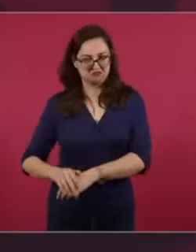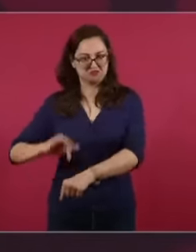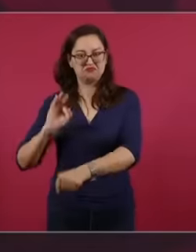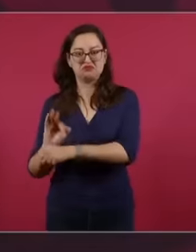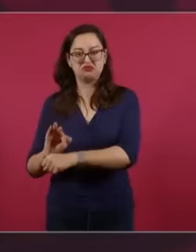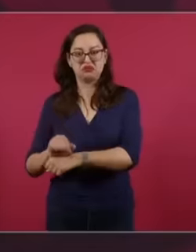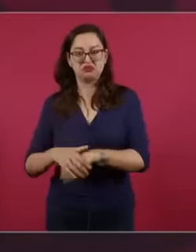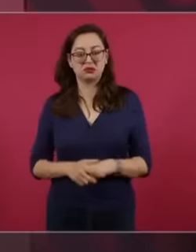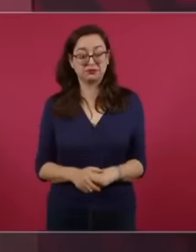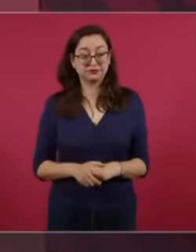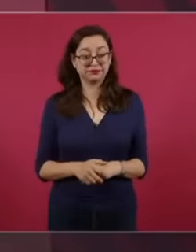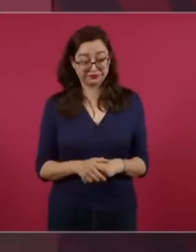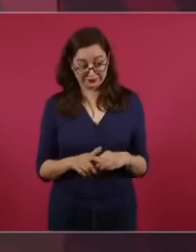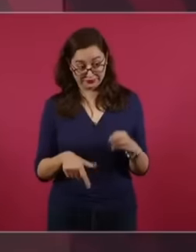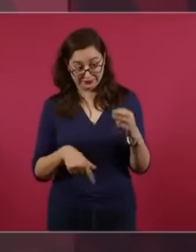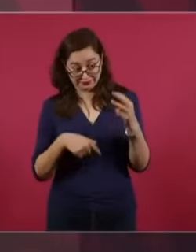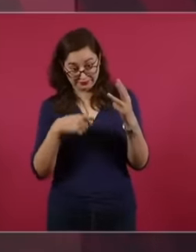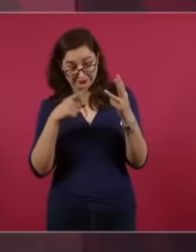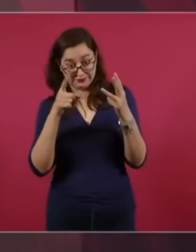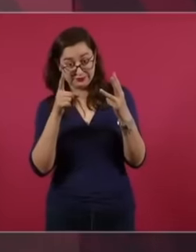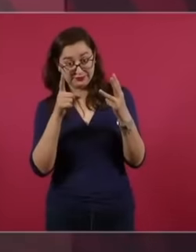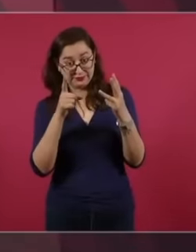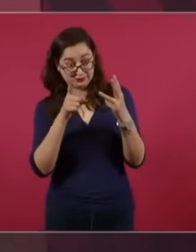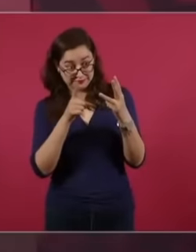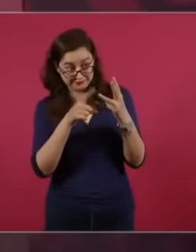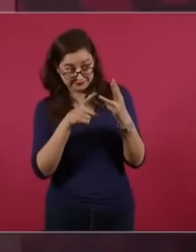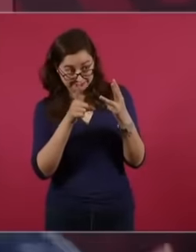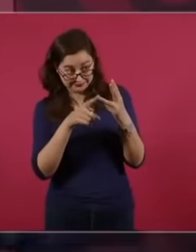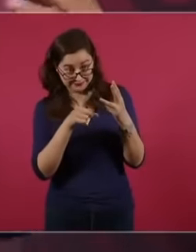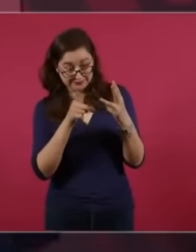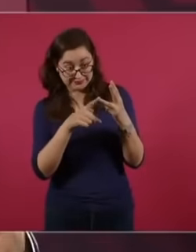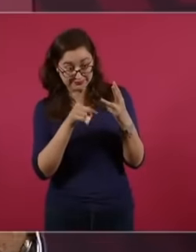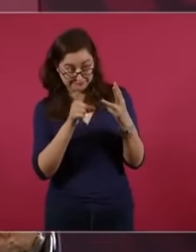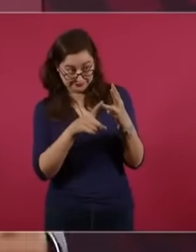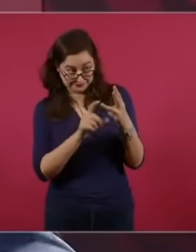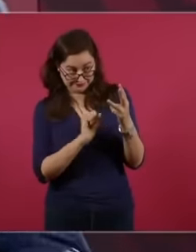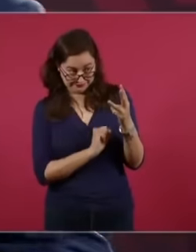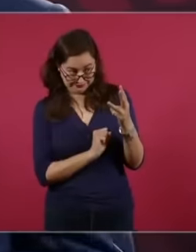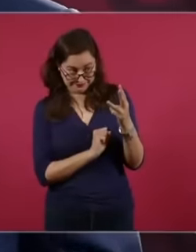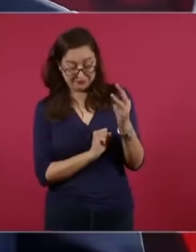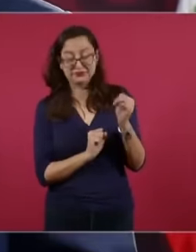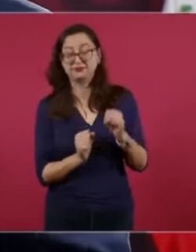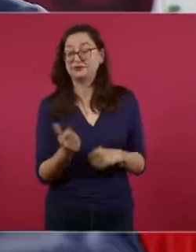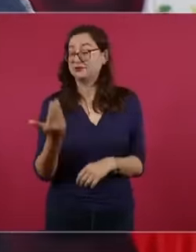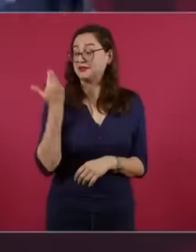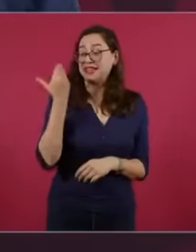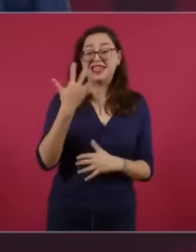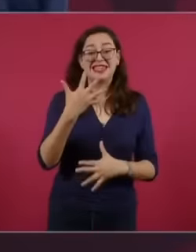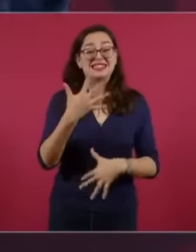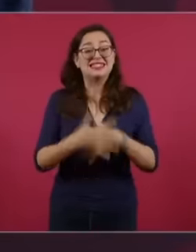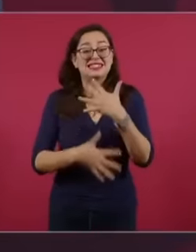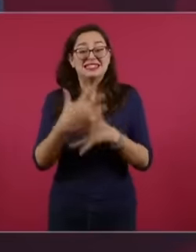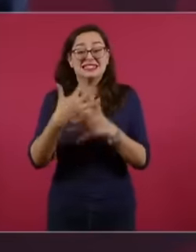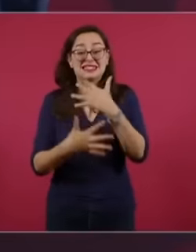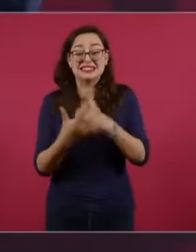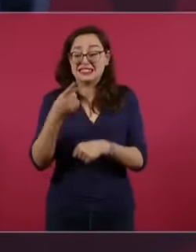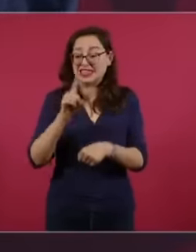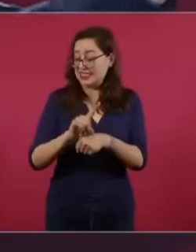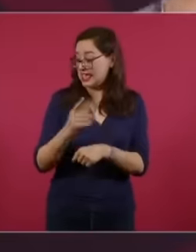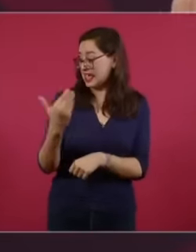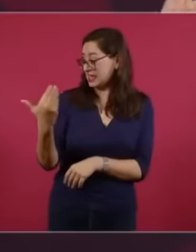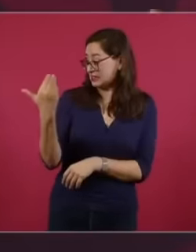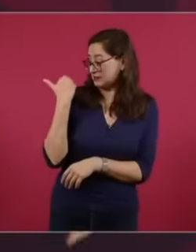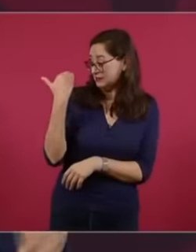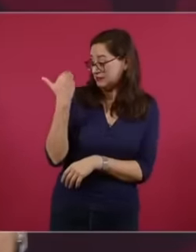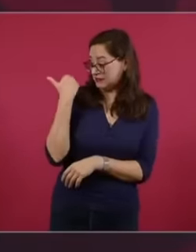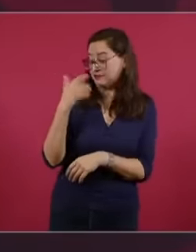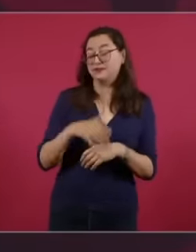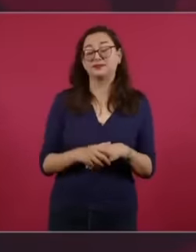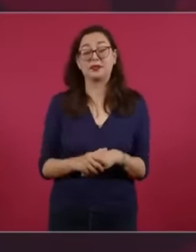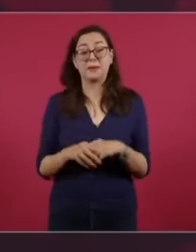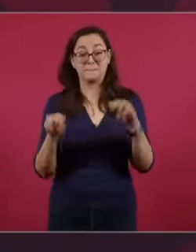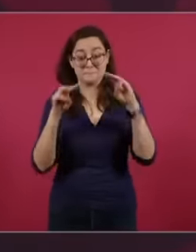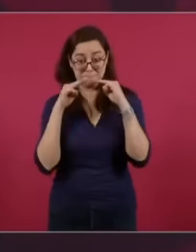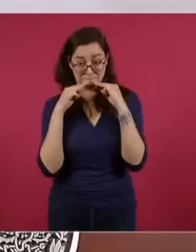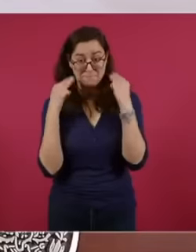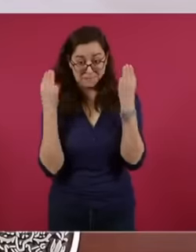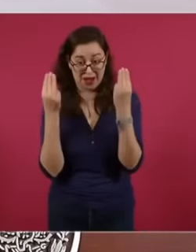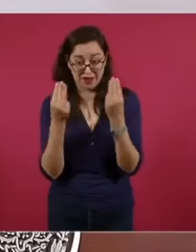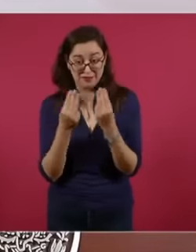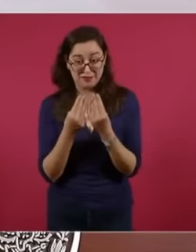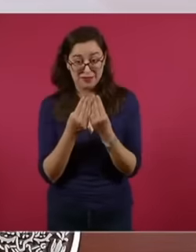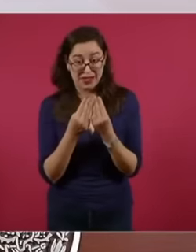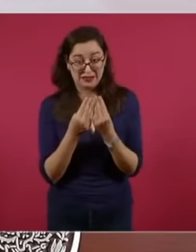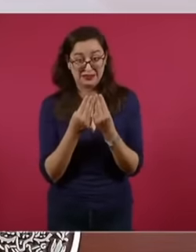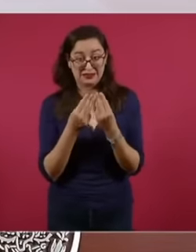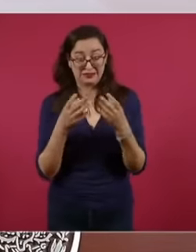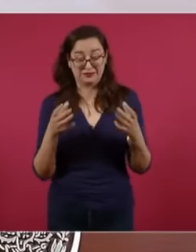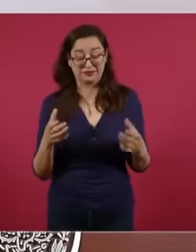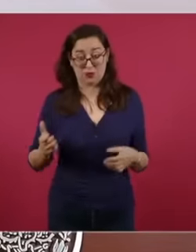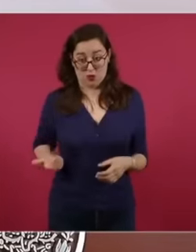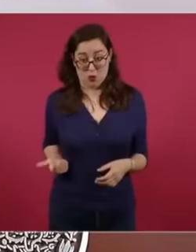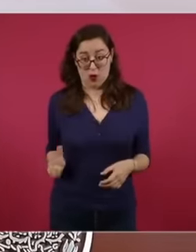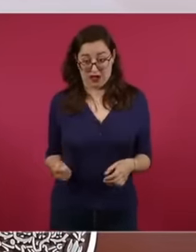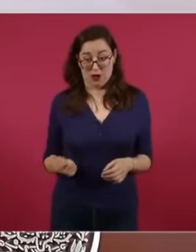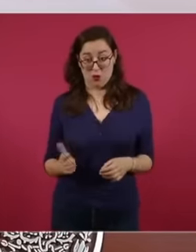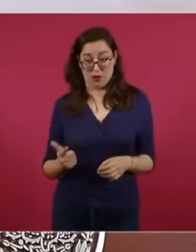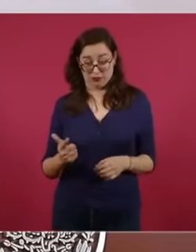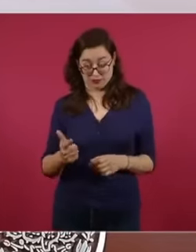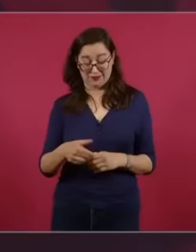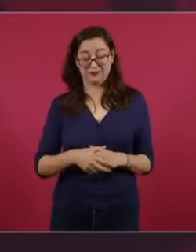was said by the son of one of the most important leaders of crime in Guanajuato,